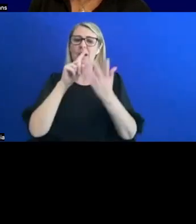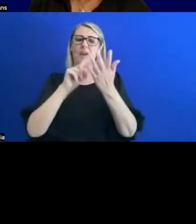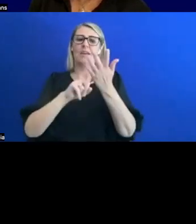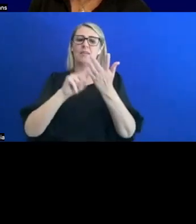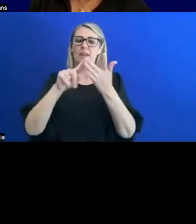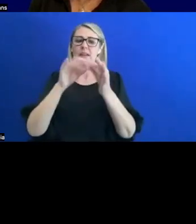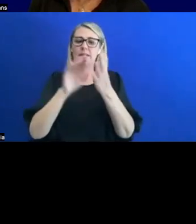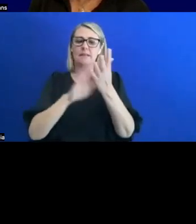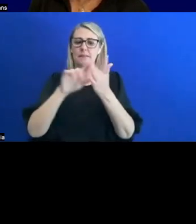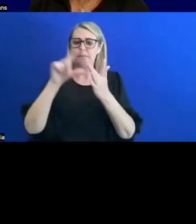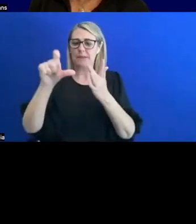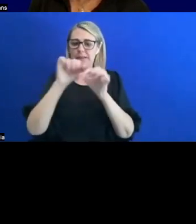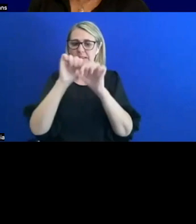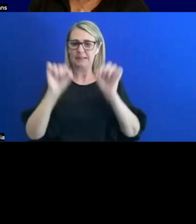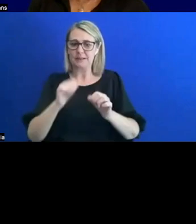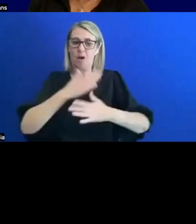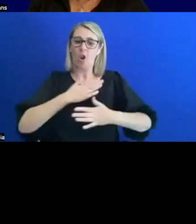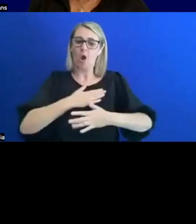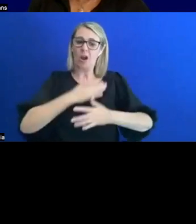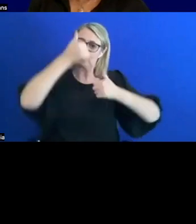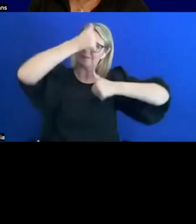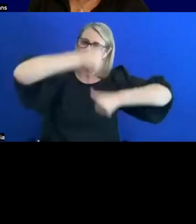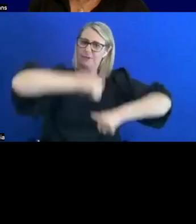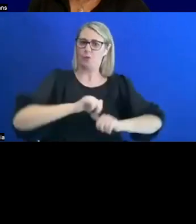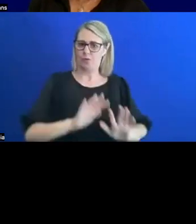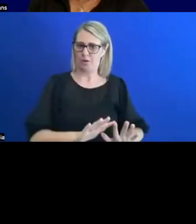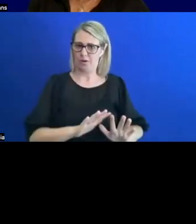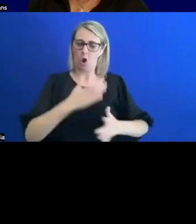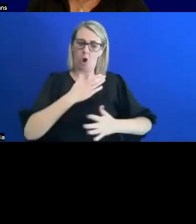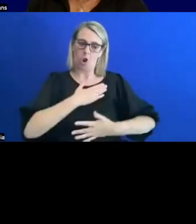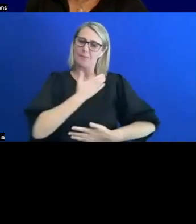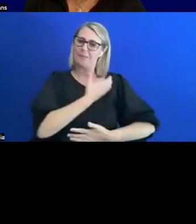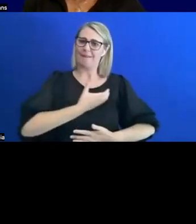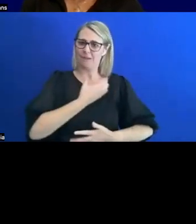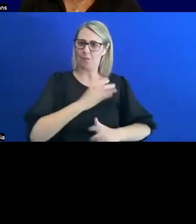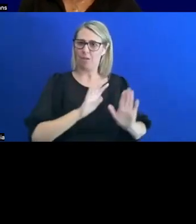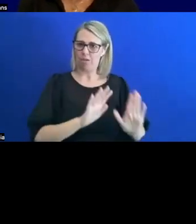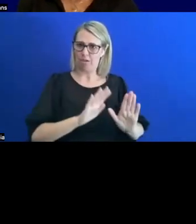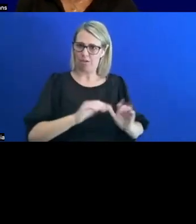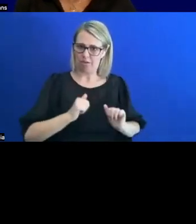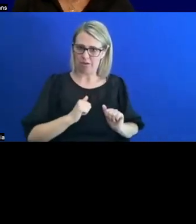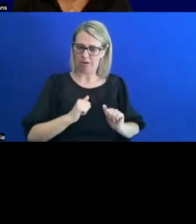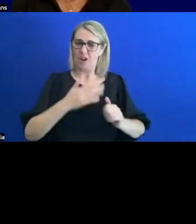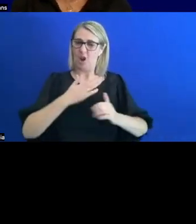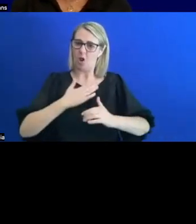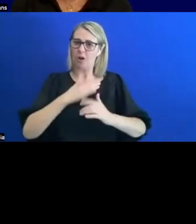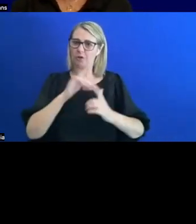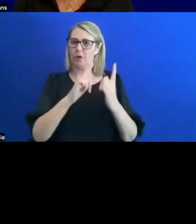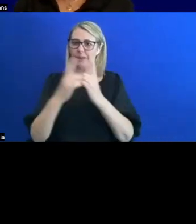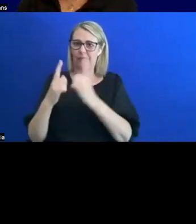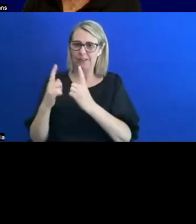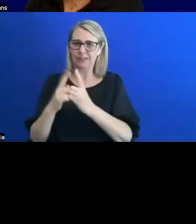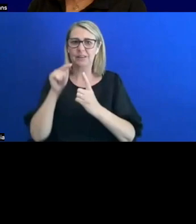likes familiarity. It likes to be comfortable. It likes those things that it can predict to